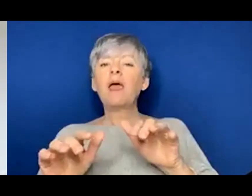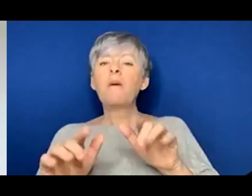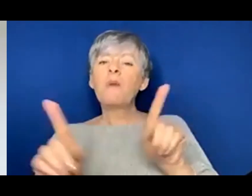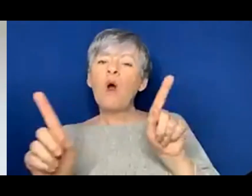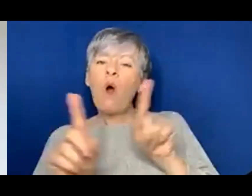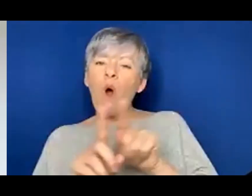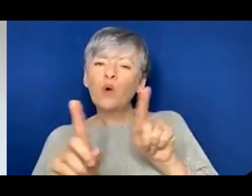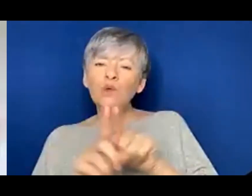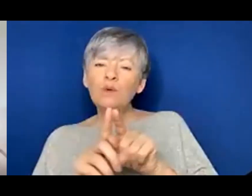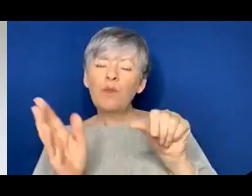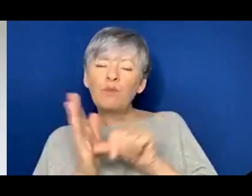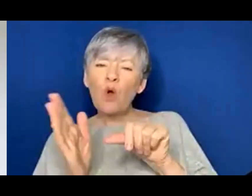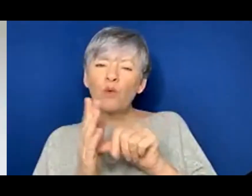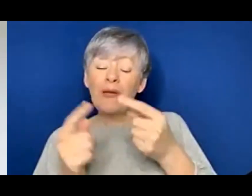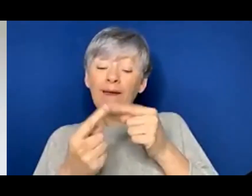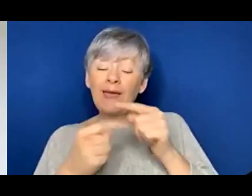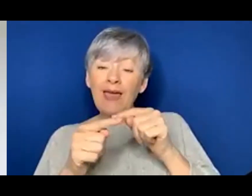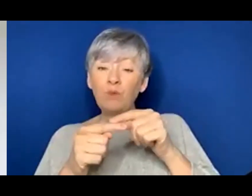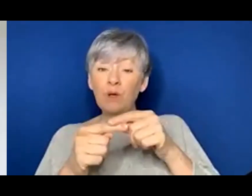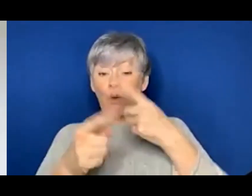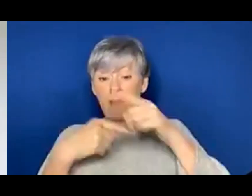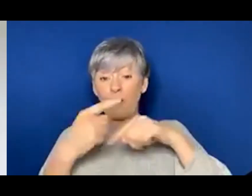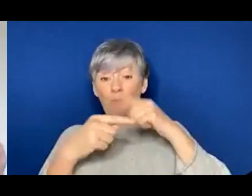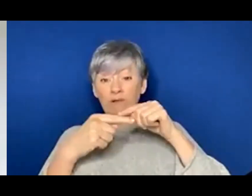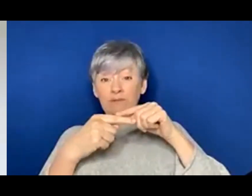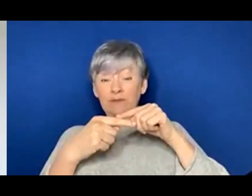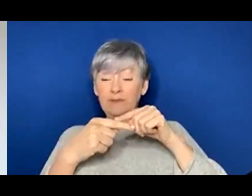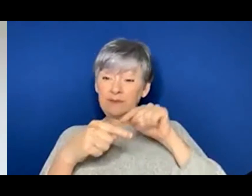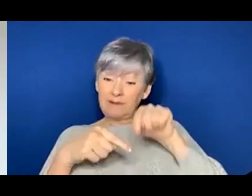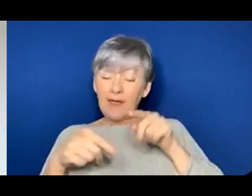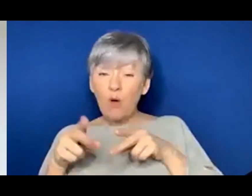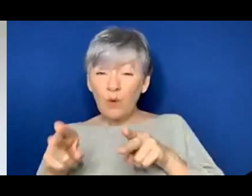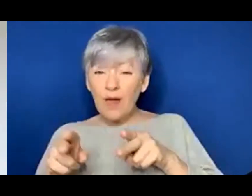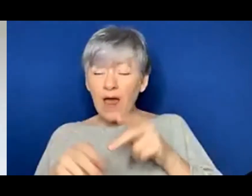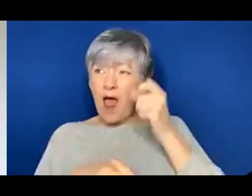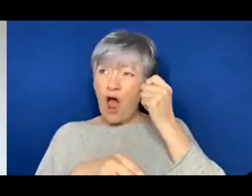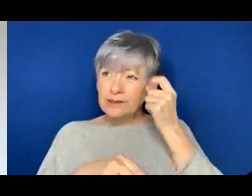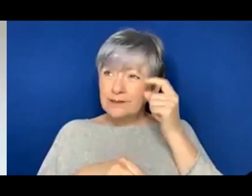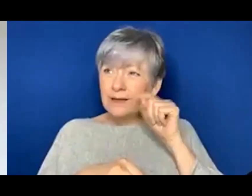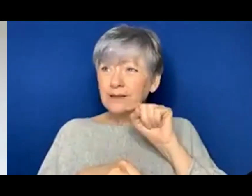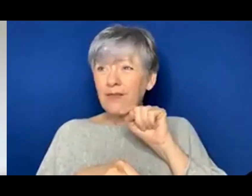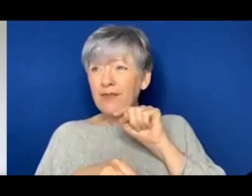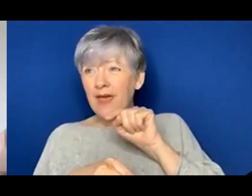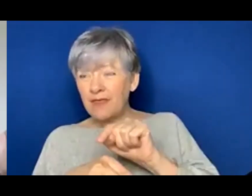The problem if we go backwards in that way is the understanding that had Satie been diagnosed